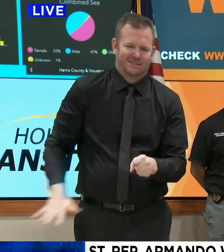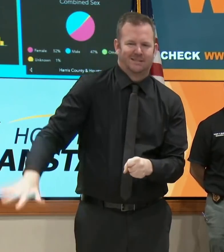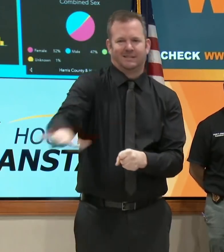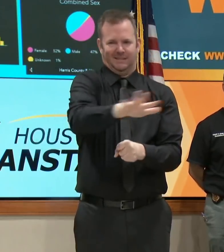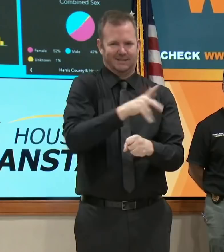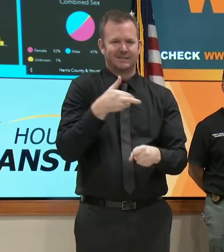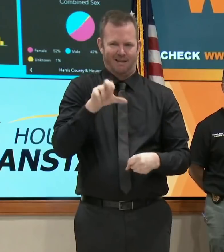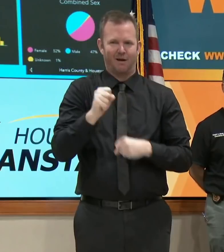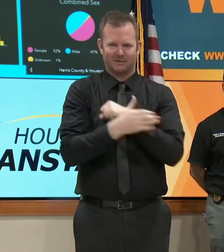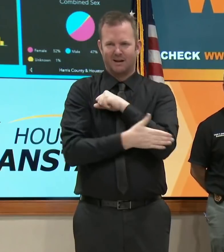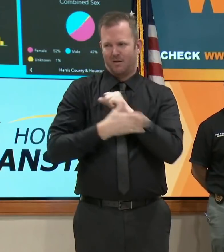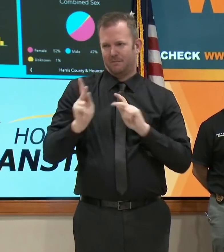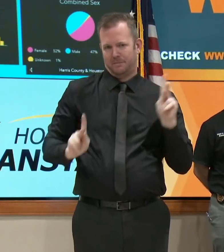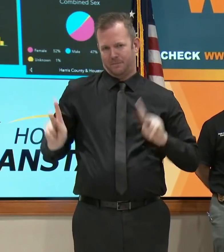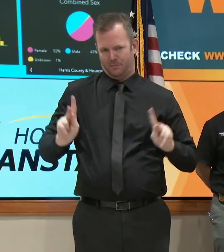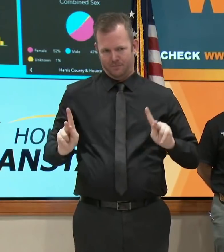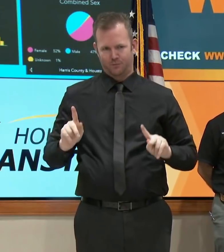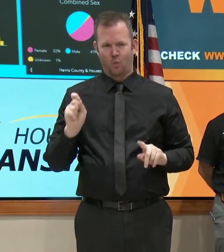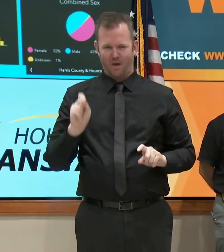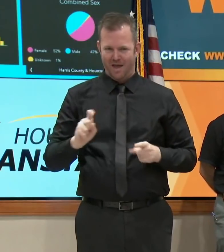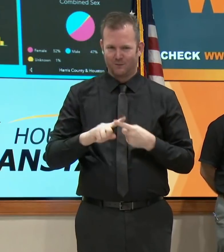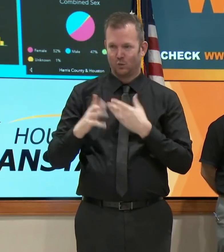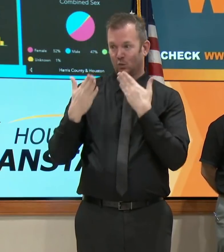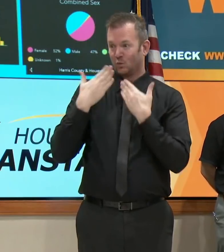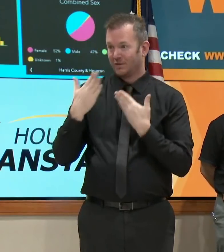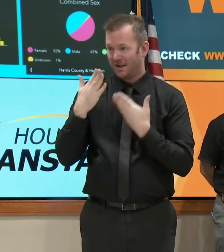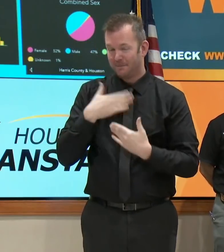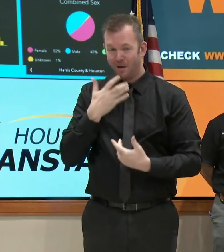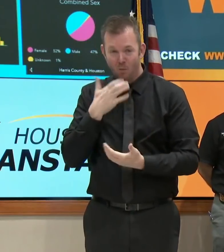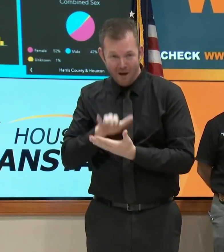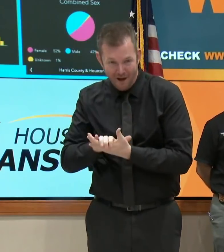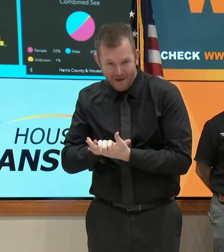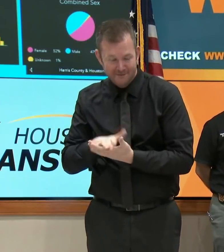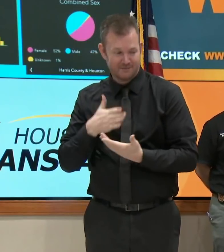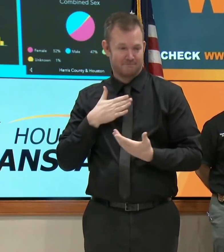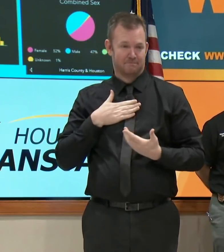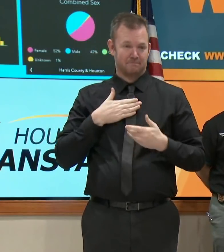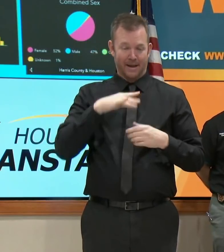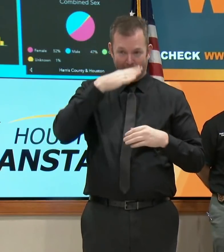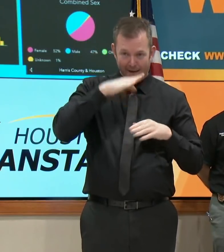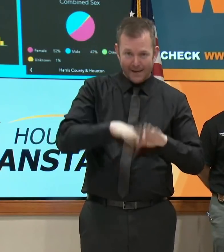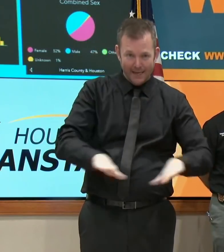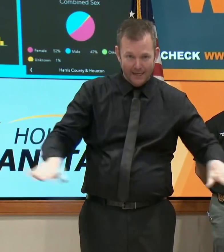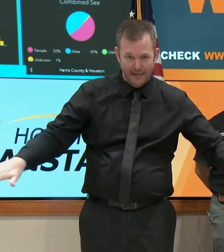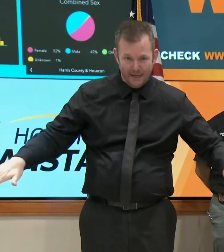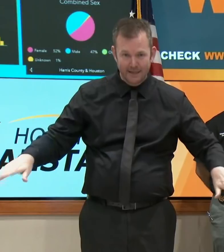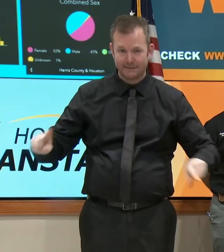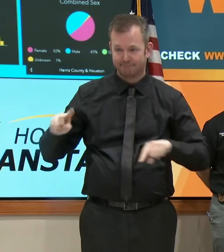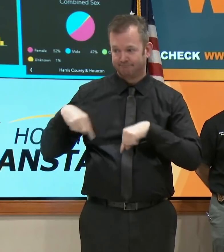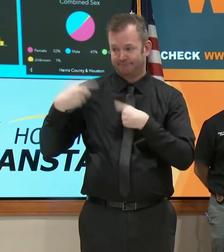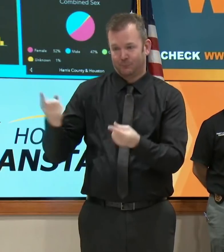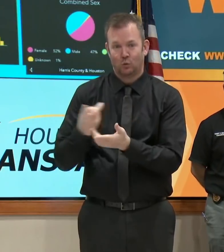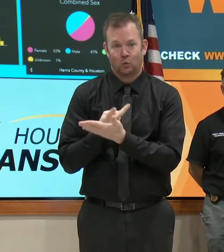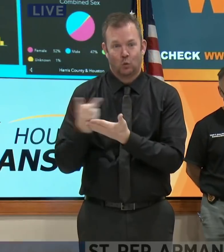Work together in bringing needed resources to the area needed resources to the area and put the region back on the and put the region back on the road to recovery. I want to